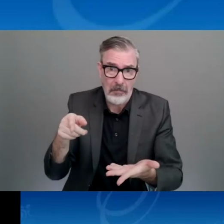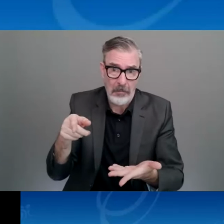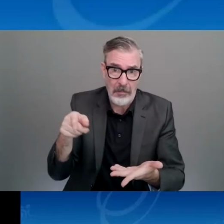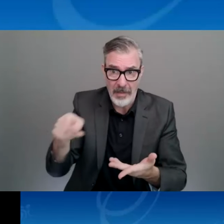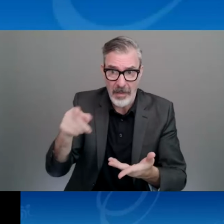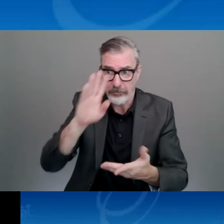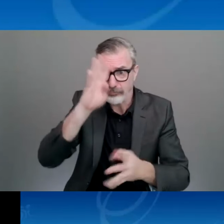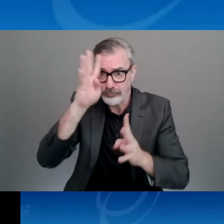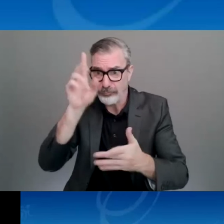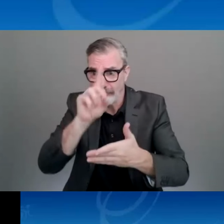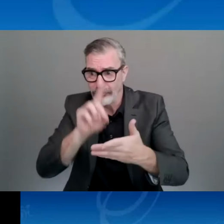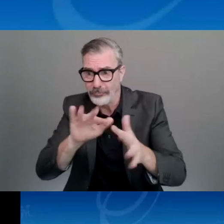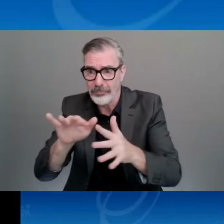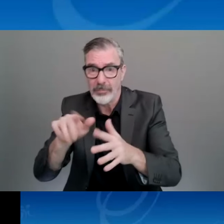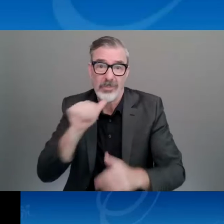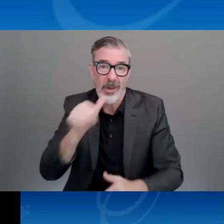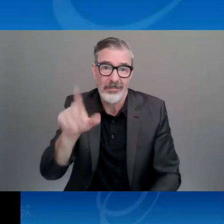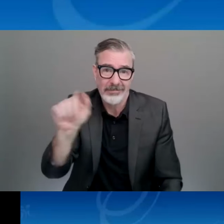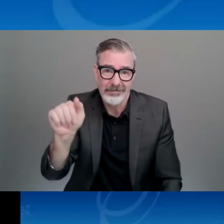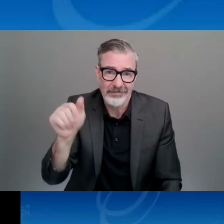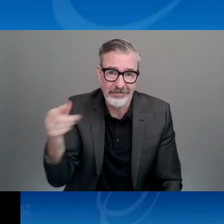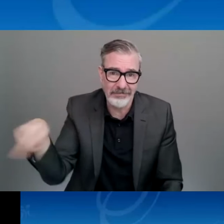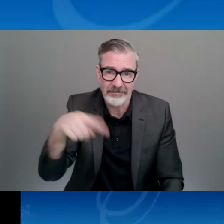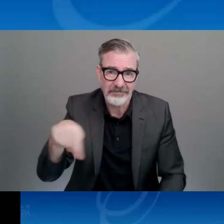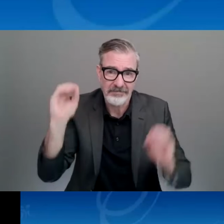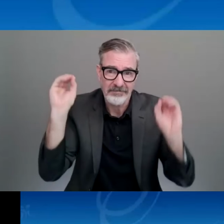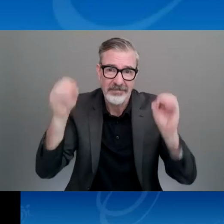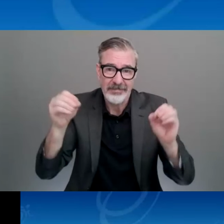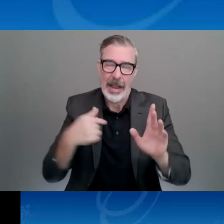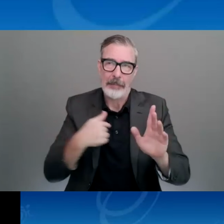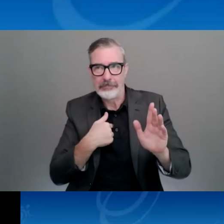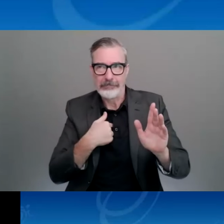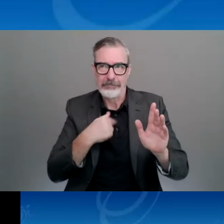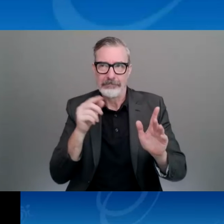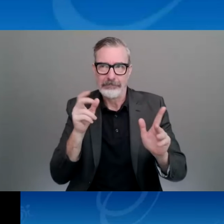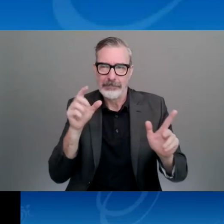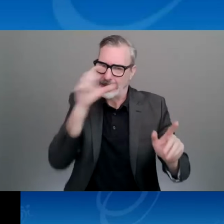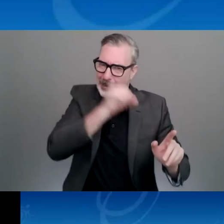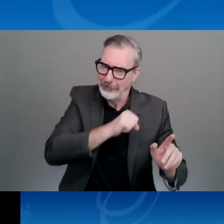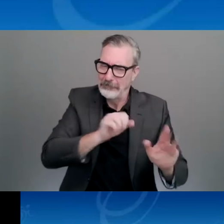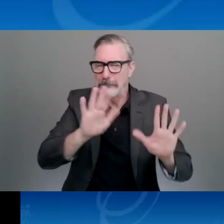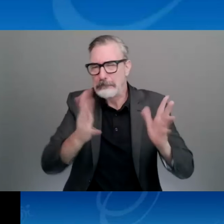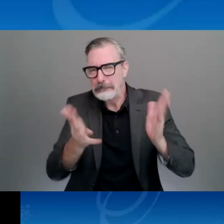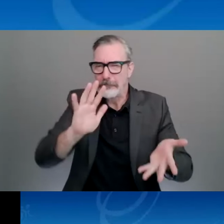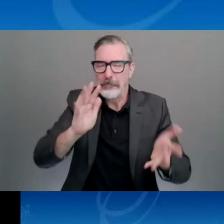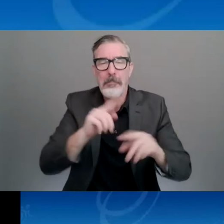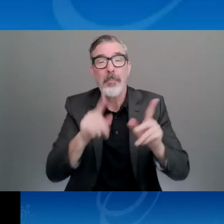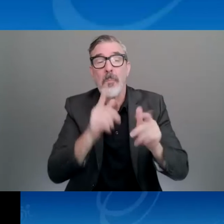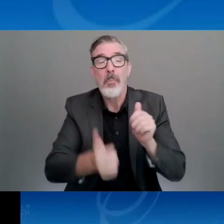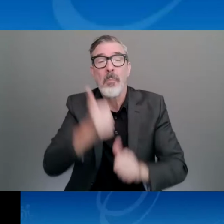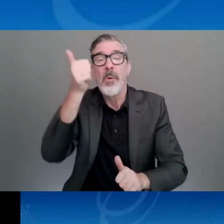Not saying I'm I'm making an assumption here, but I just I think the majority would have been non-disabled.